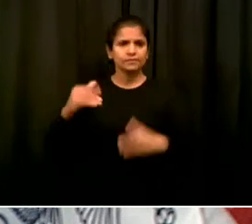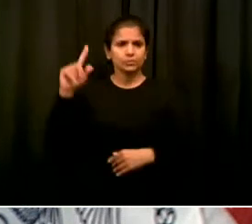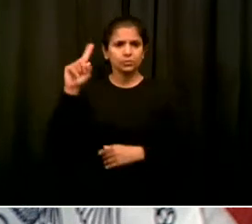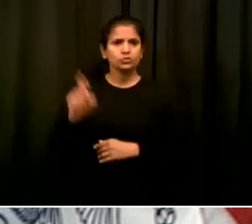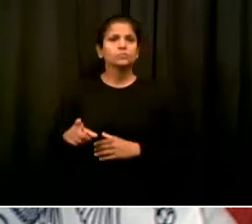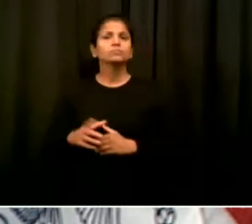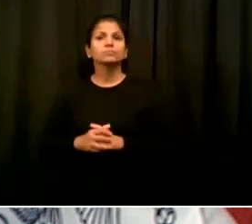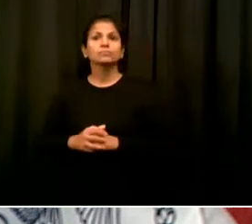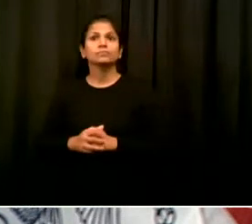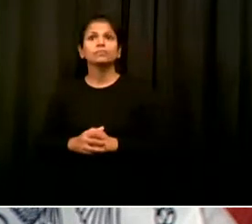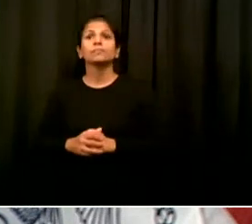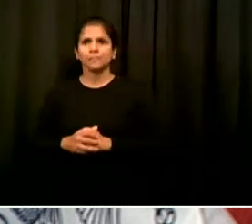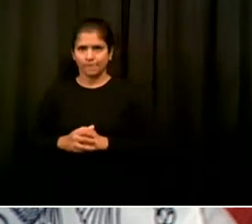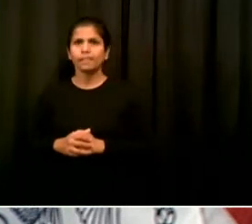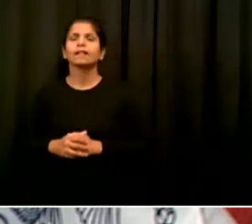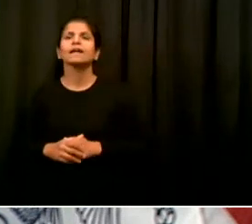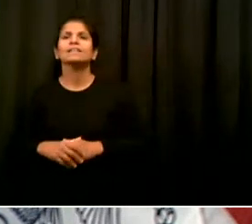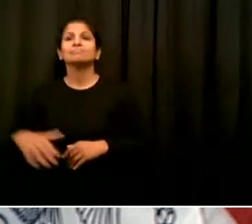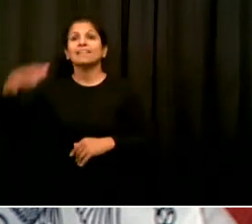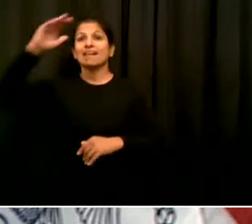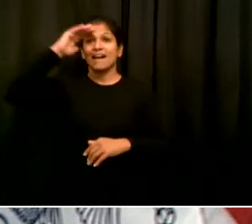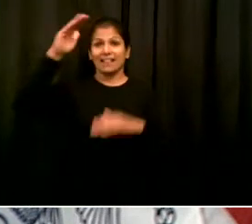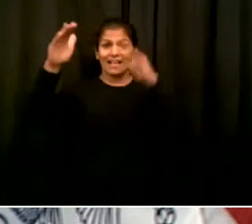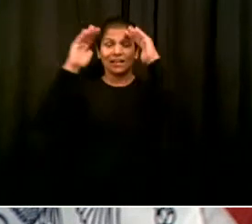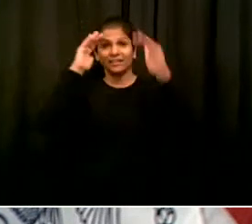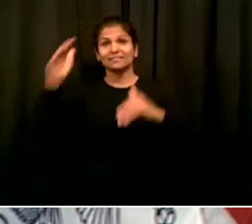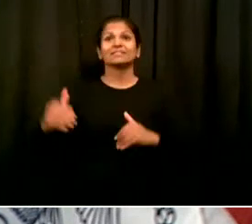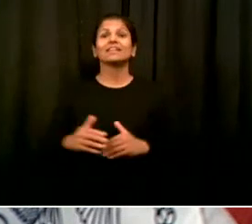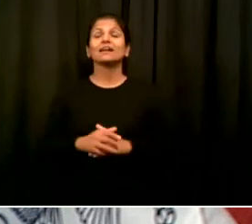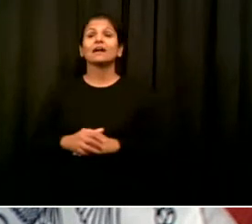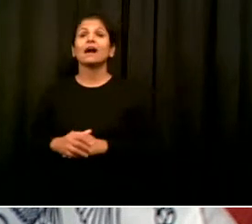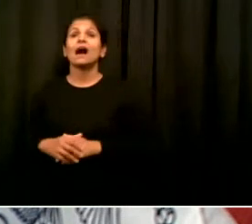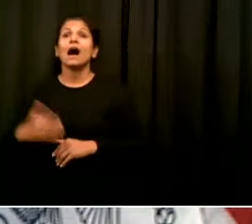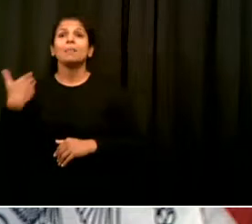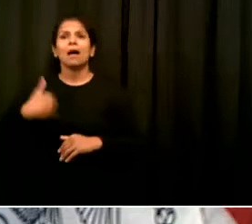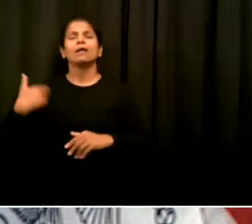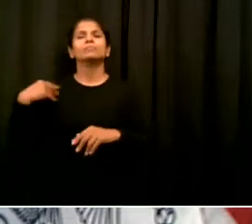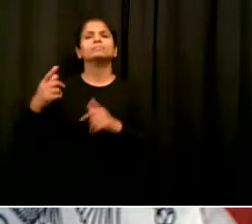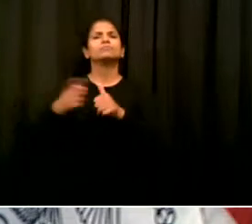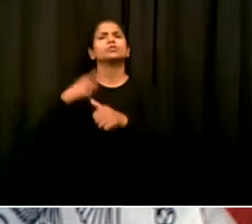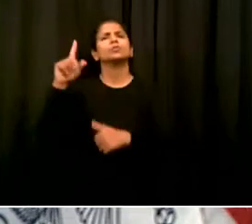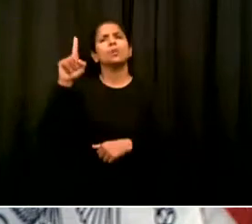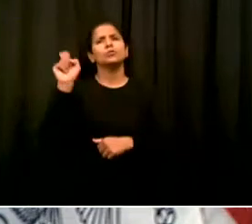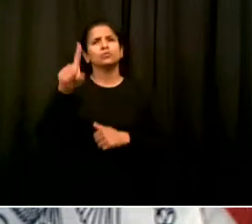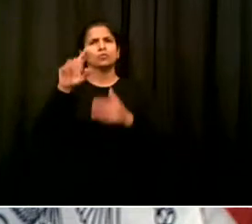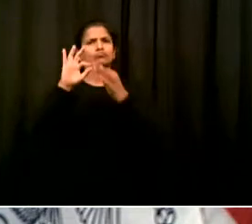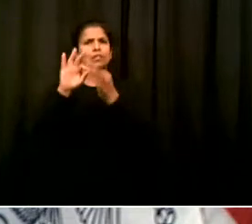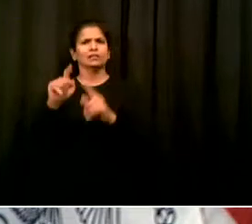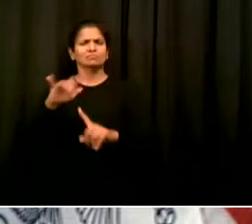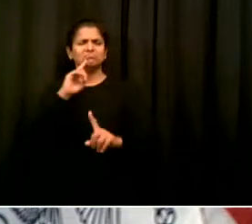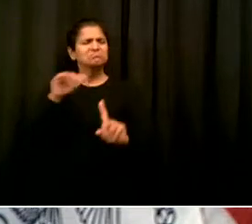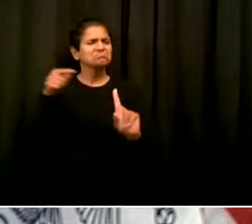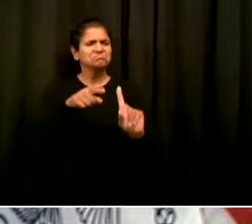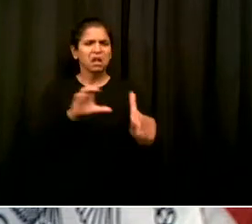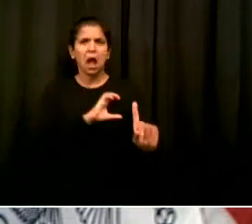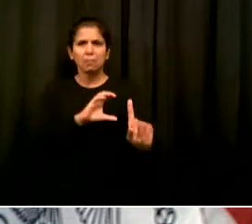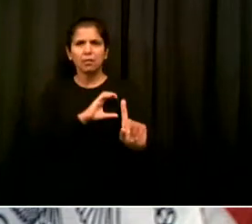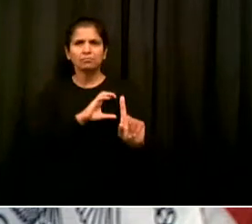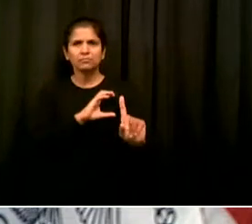THANK YOU. GO AHEAD. THE NEXT IS DANA FROM THE "NEW YORK TIMES."